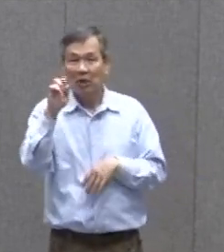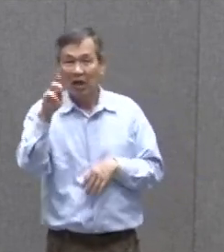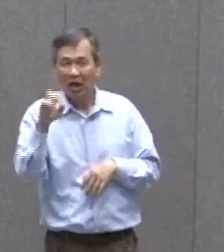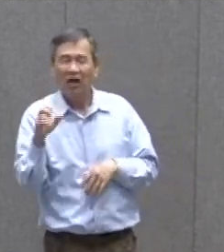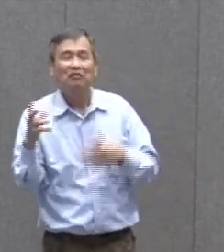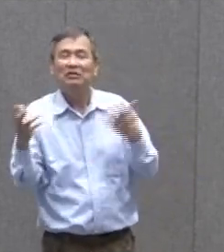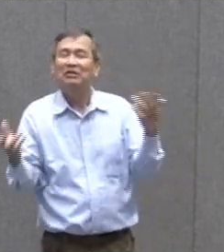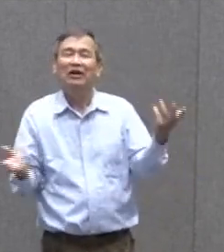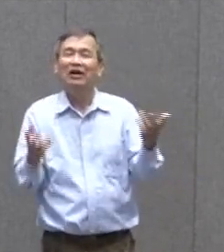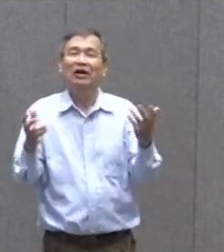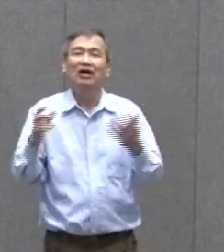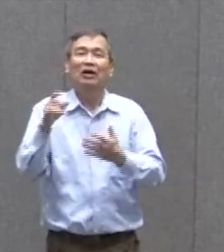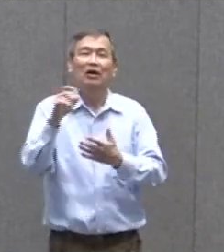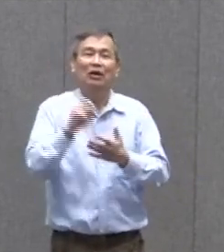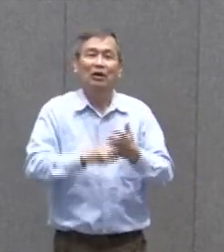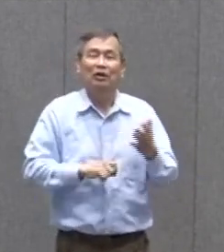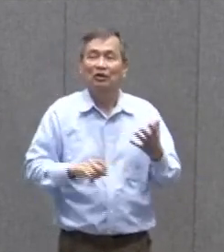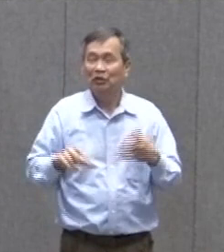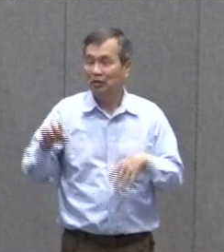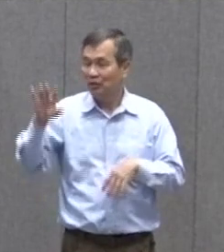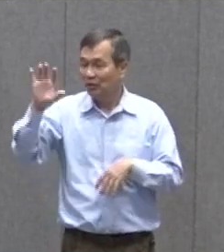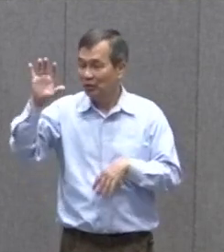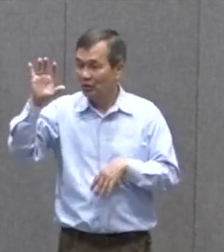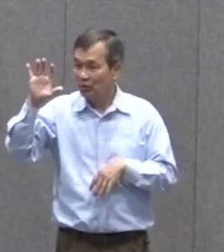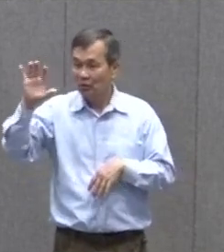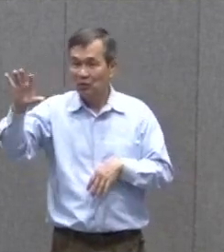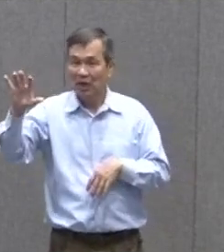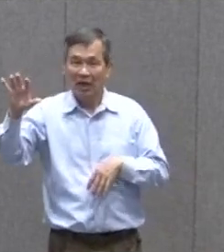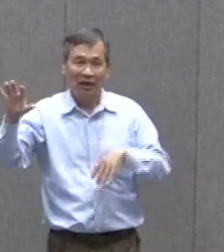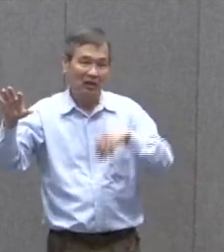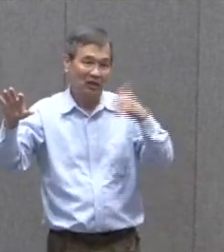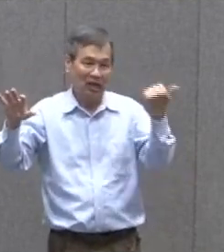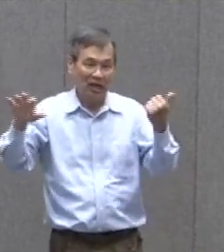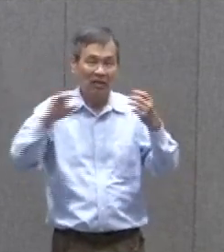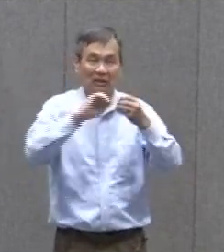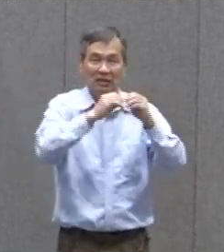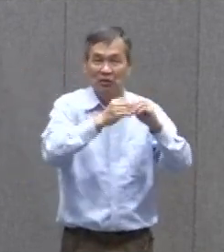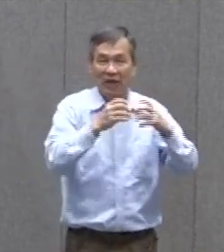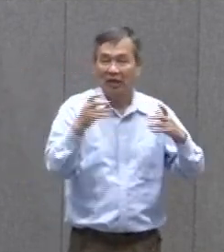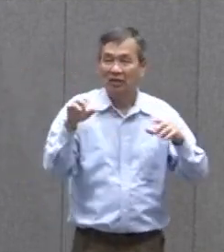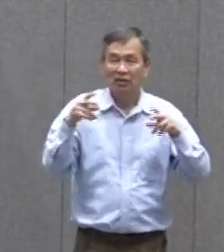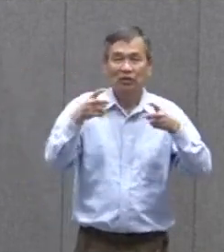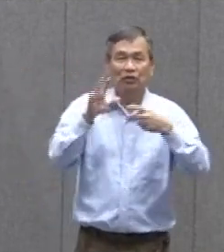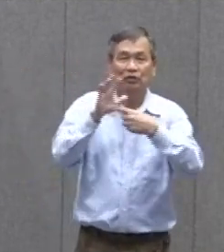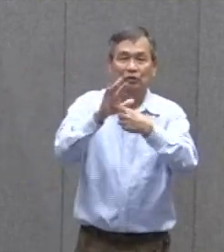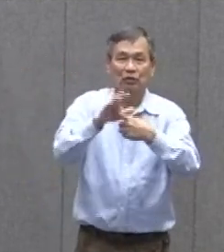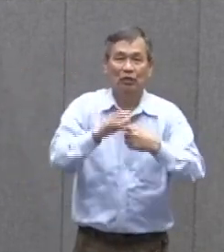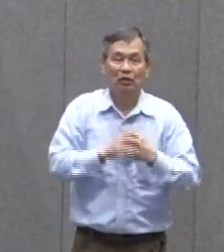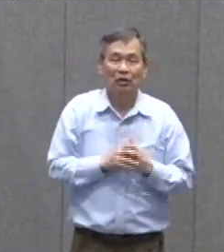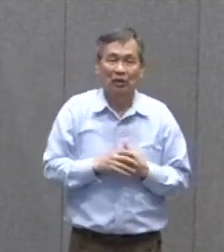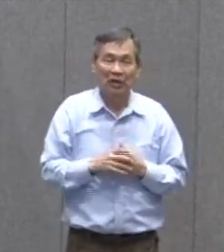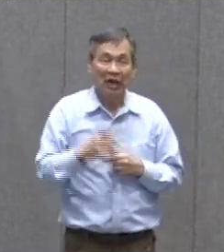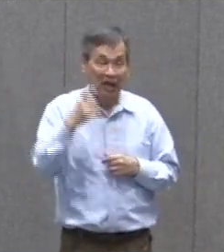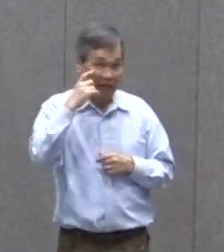You could write out the whole number to practice some other math skills. I think hundred blocks is a really good challenge